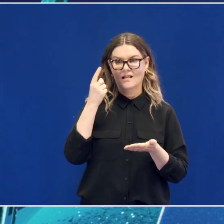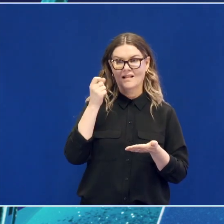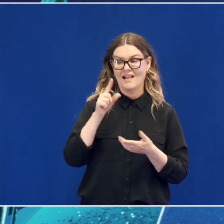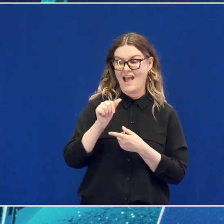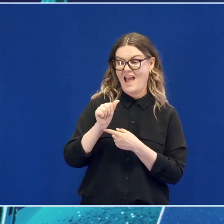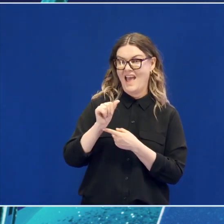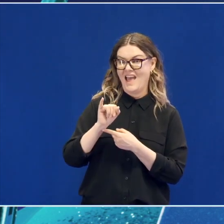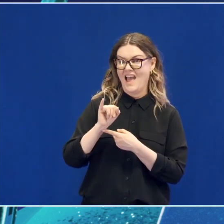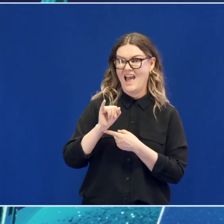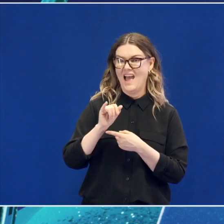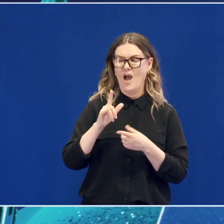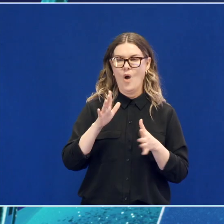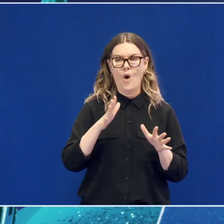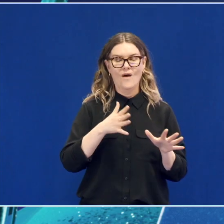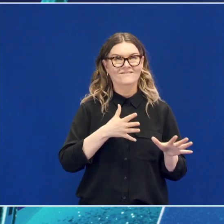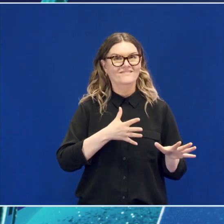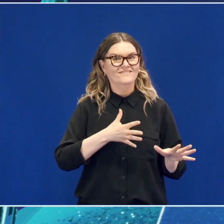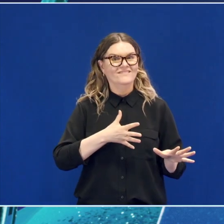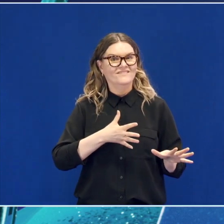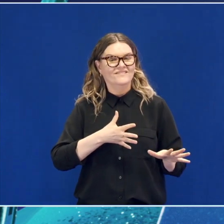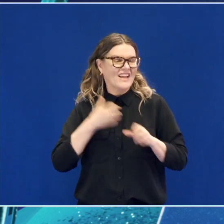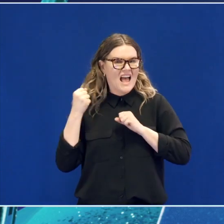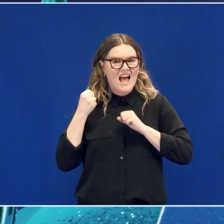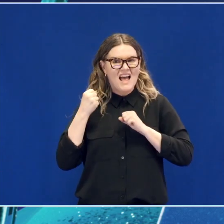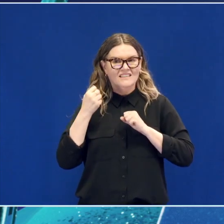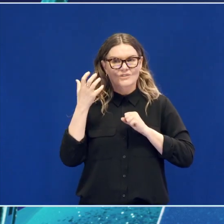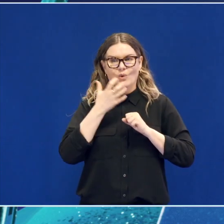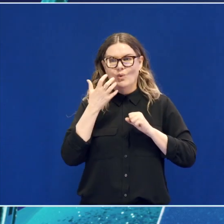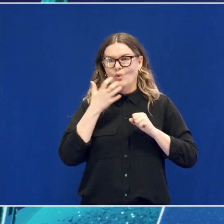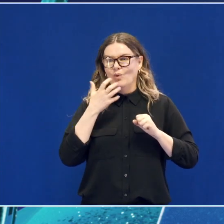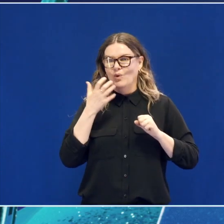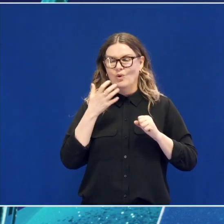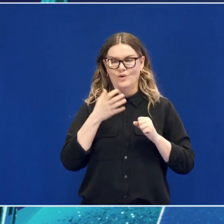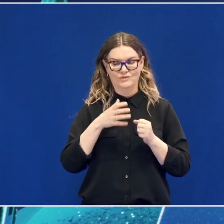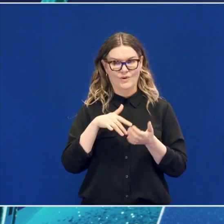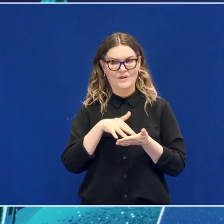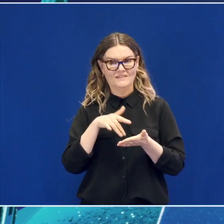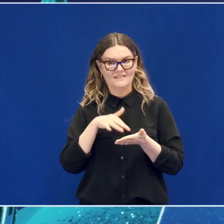and it's kind of one of the things that's going on. So with that being said, one of the studies that has come